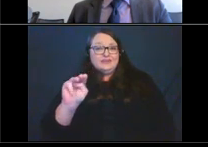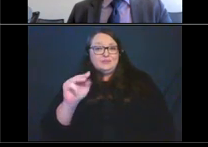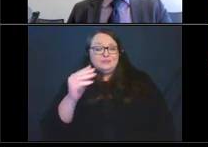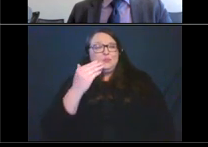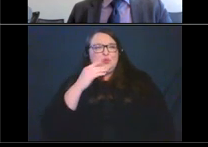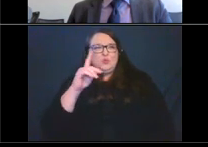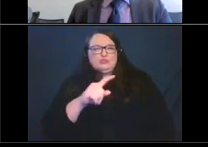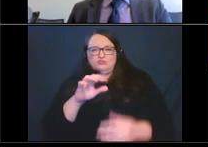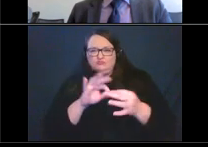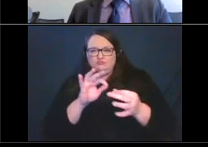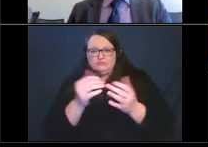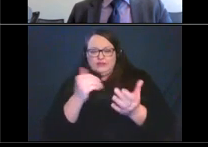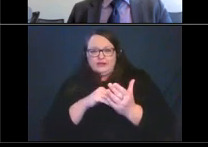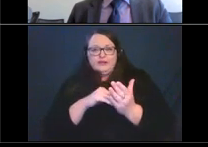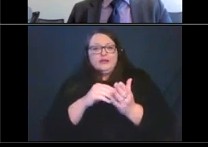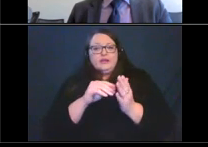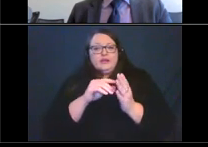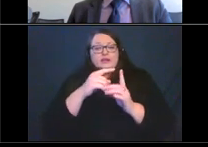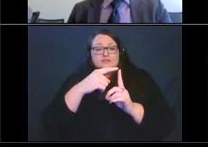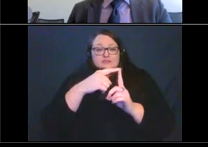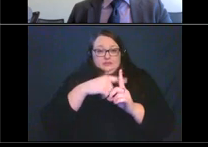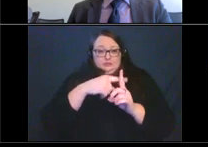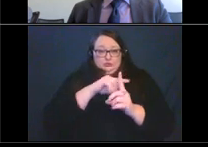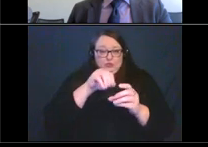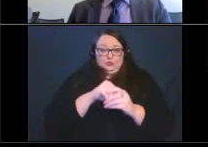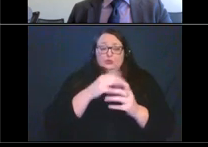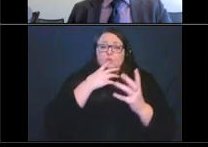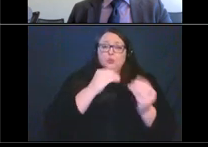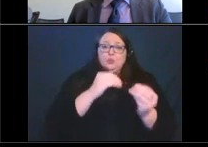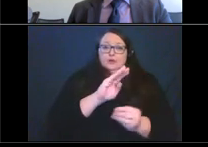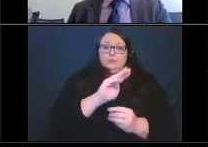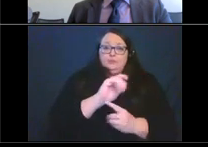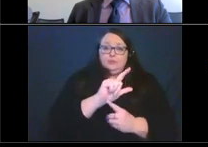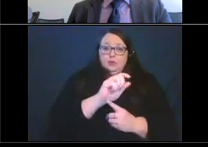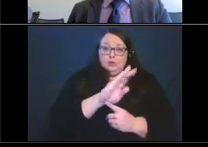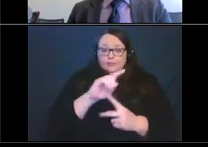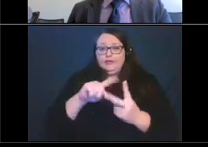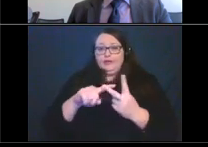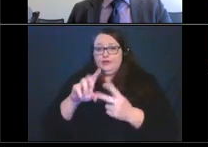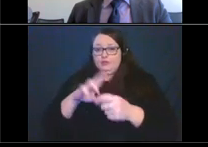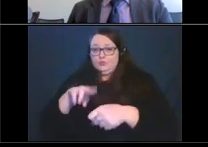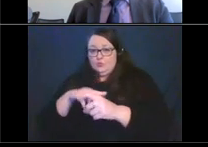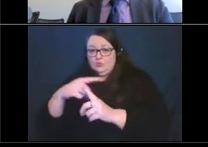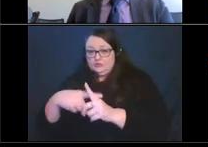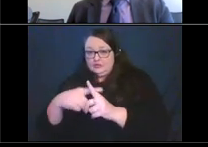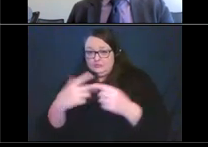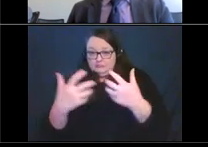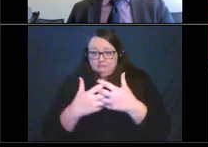does temperature include both wet bulb temperature and normal normal temps. I guess Mike could you